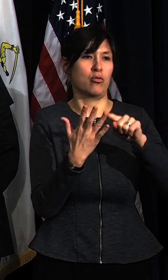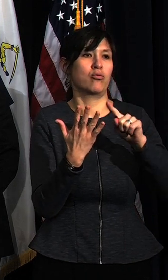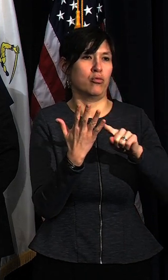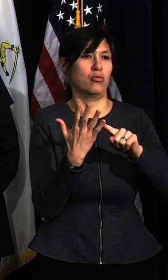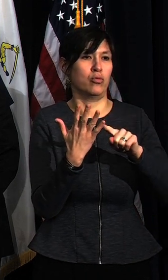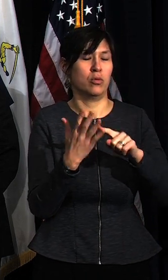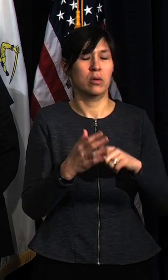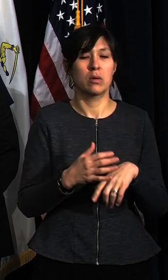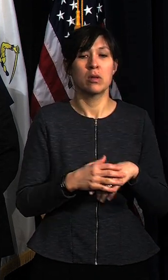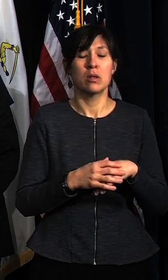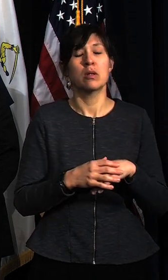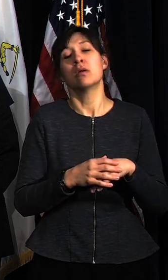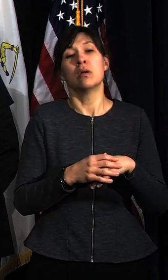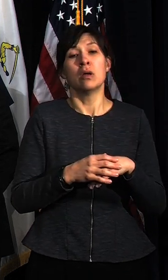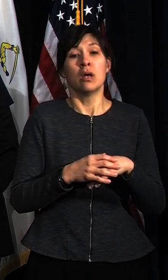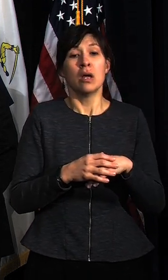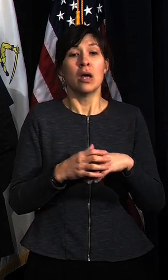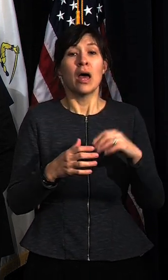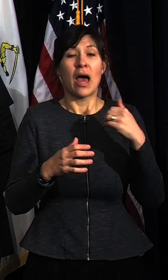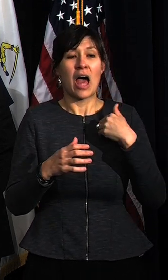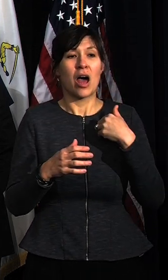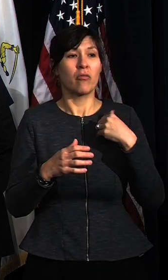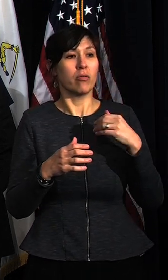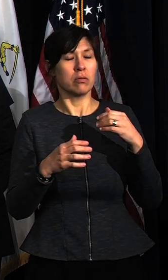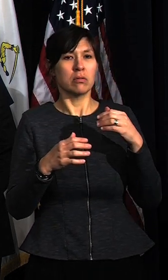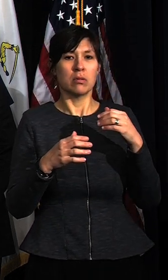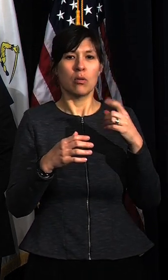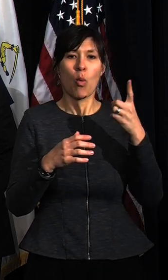to lead the T, who reports to the control board.